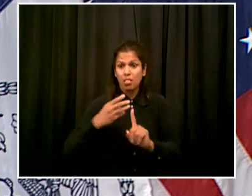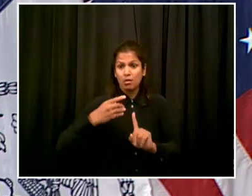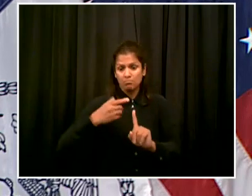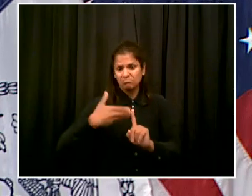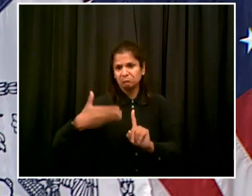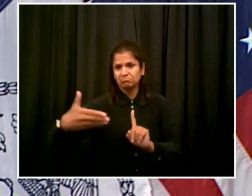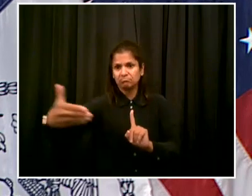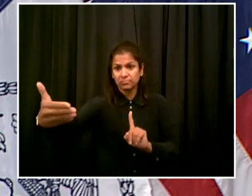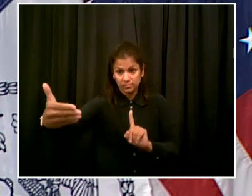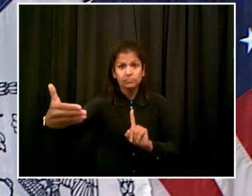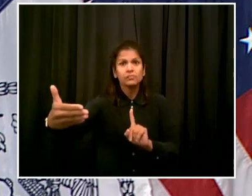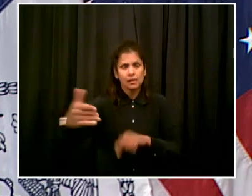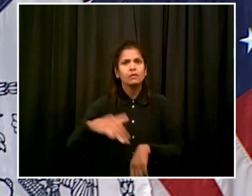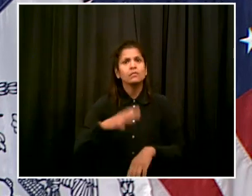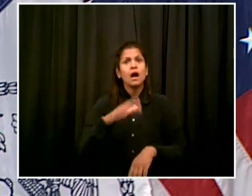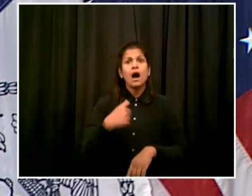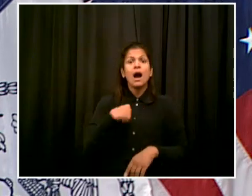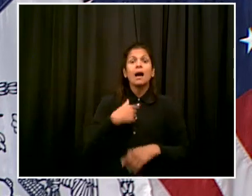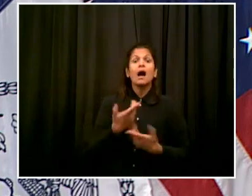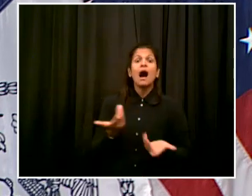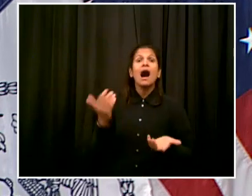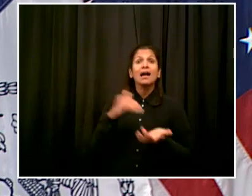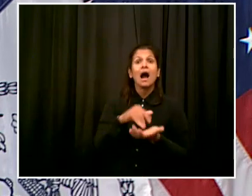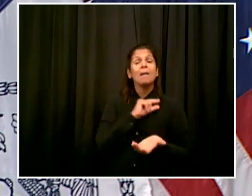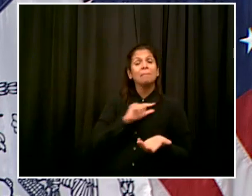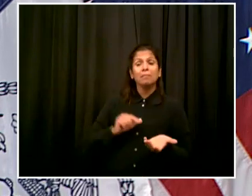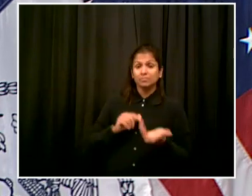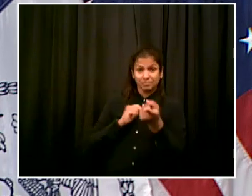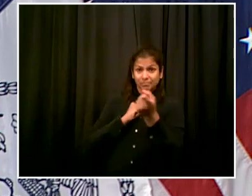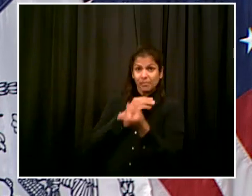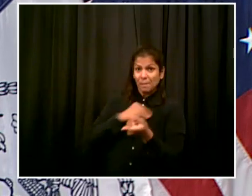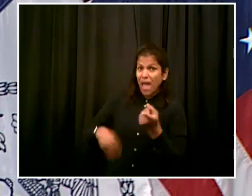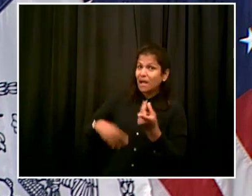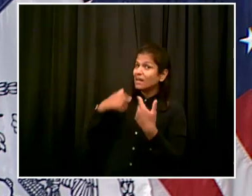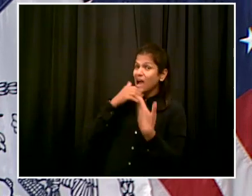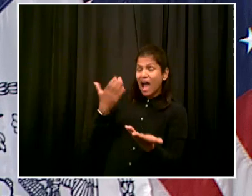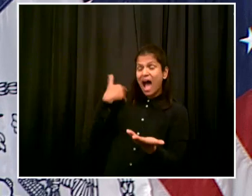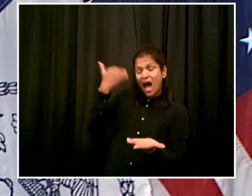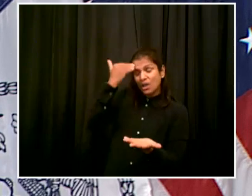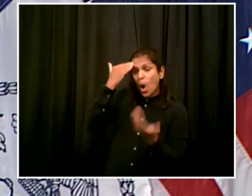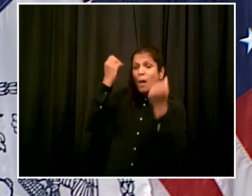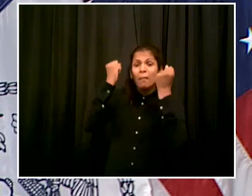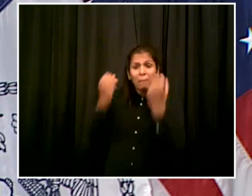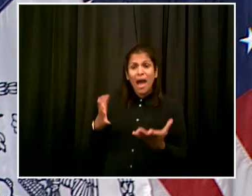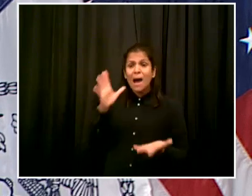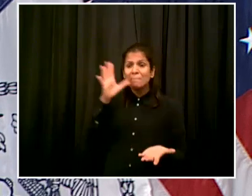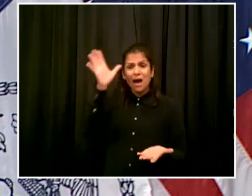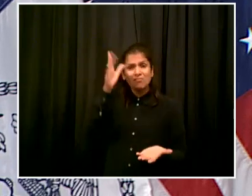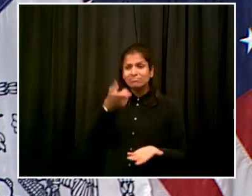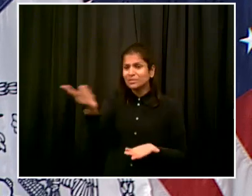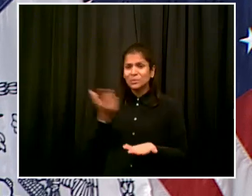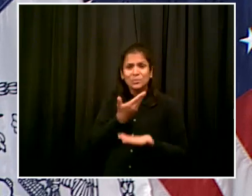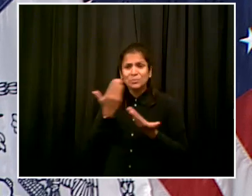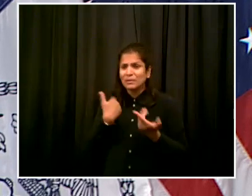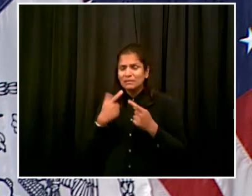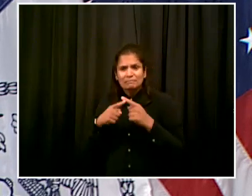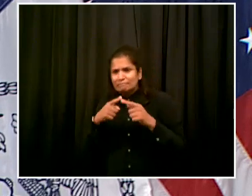ABLE TO ACCESS RESOURCES. MANY PARENTS CONTINUE TO BE